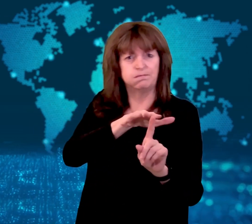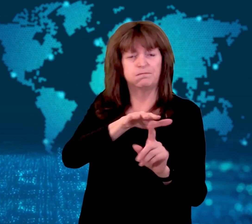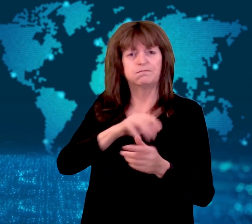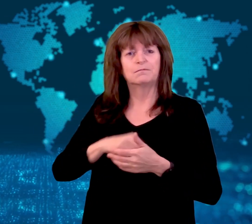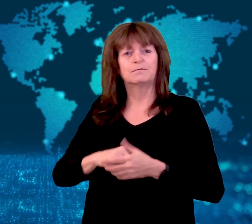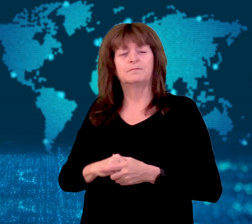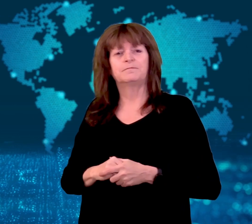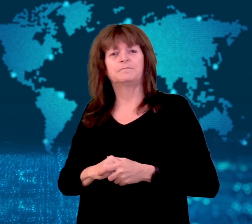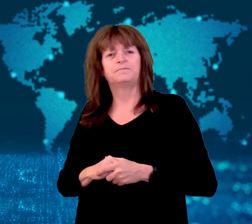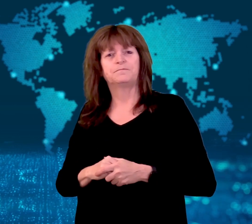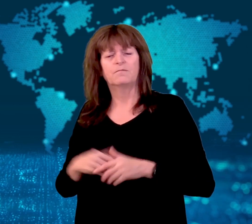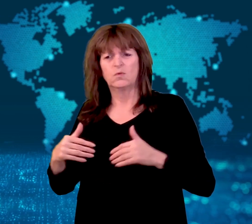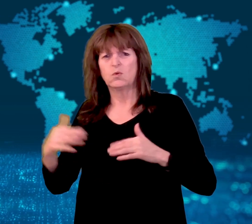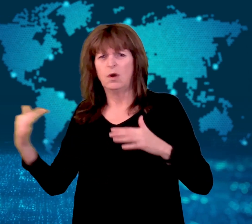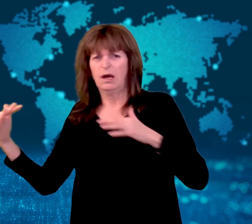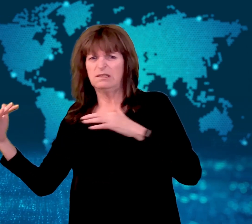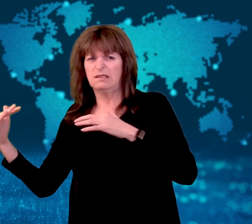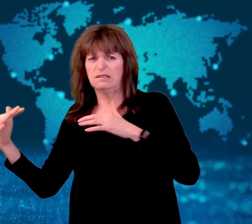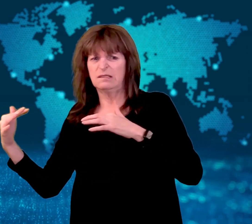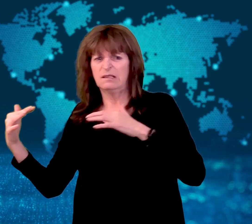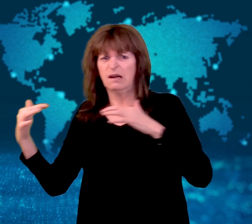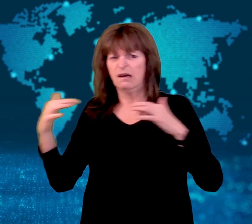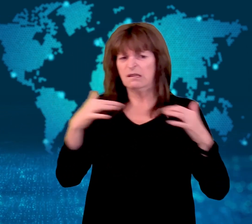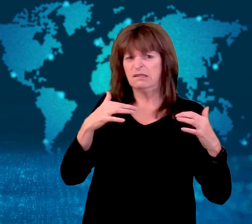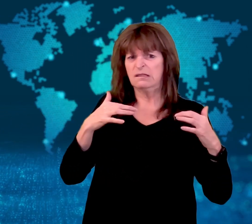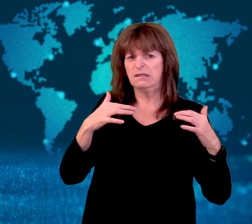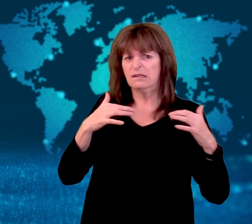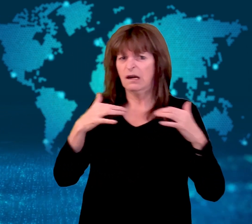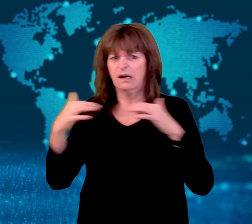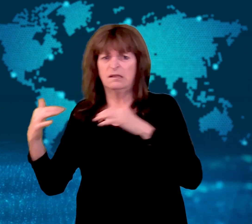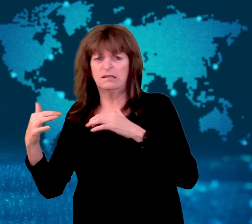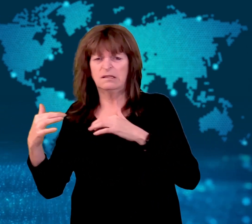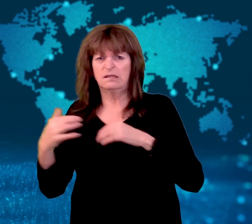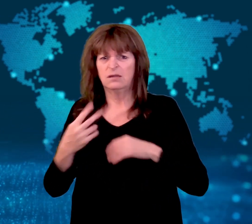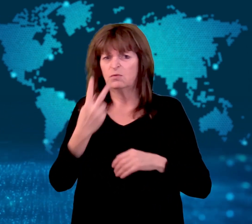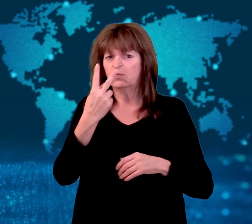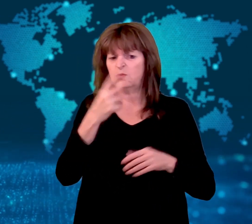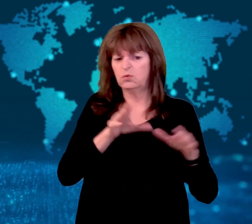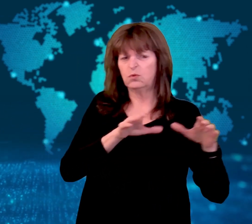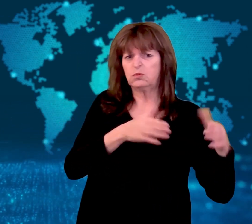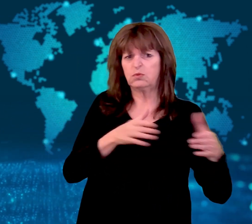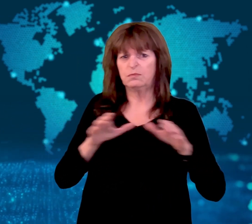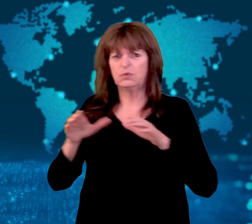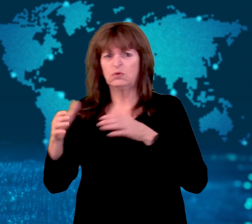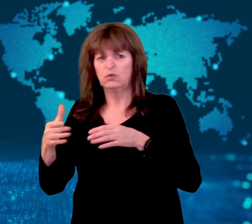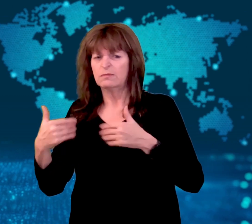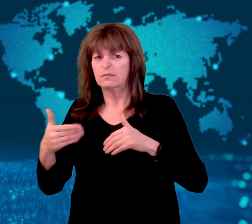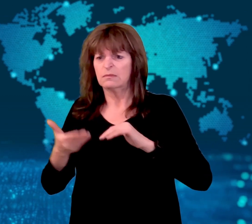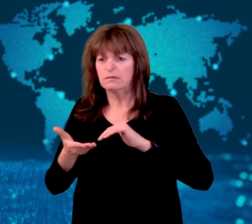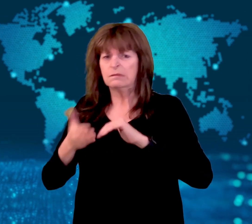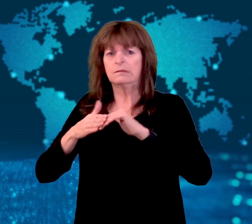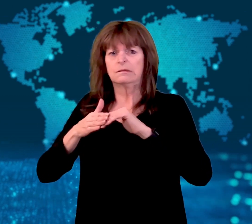The tension between the two groups has increased